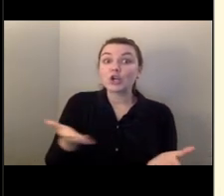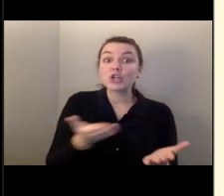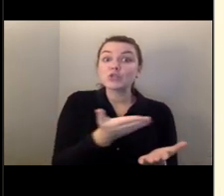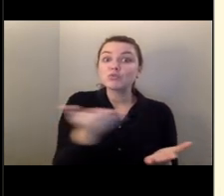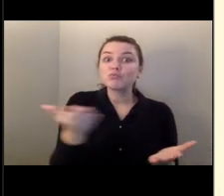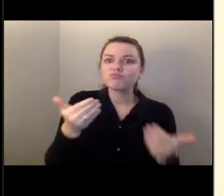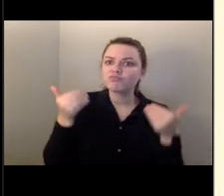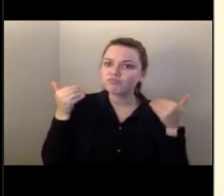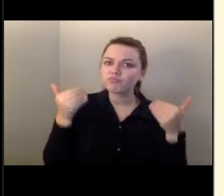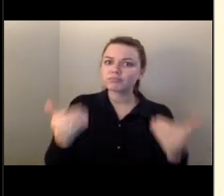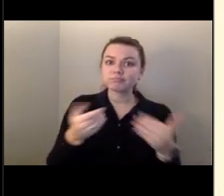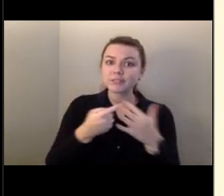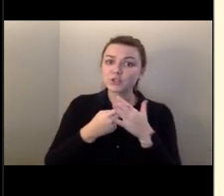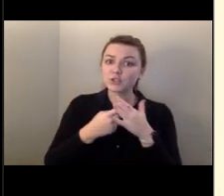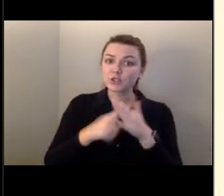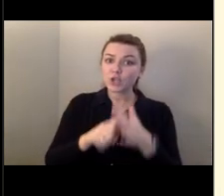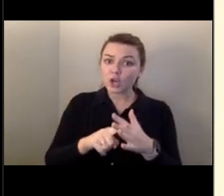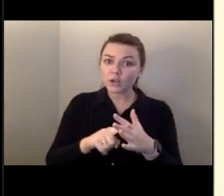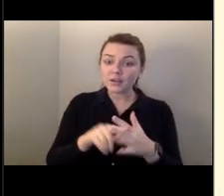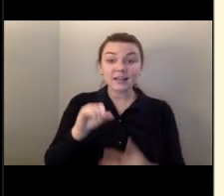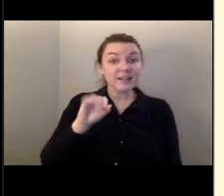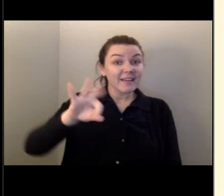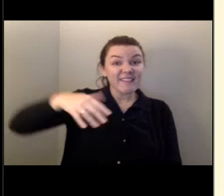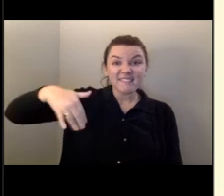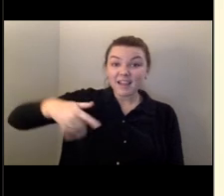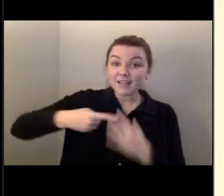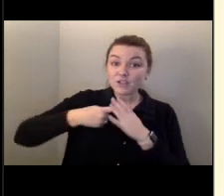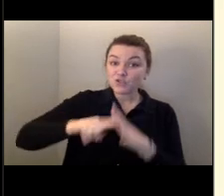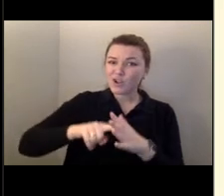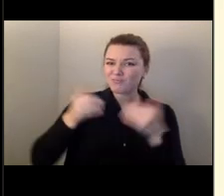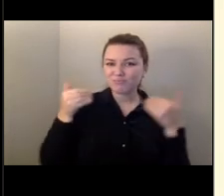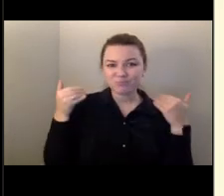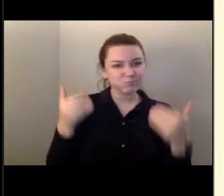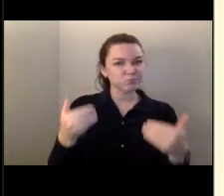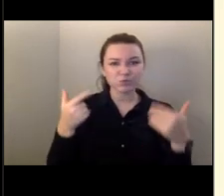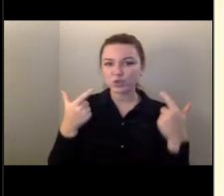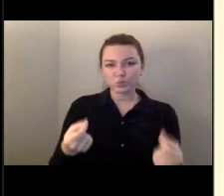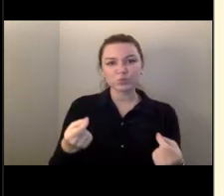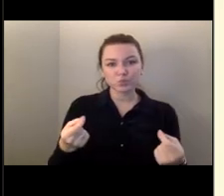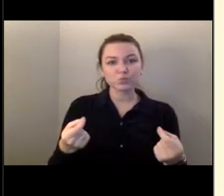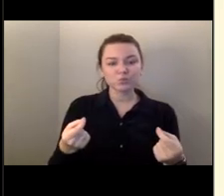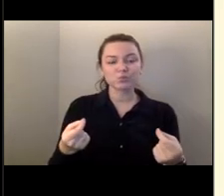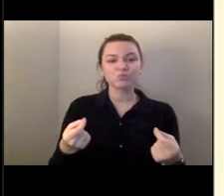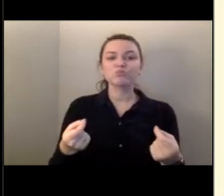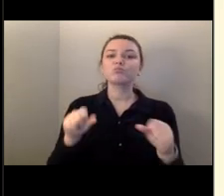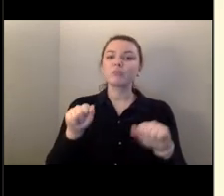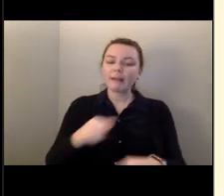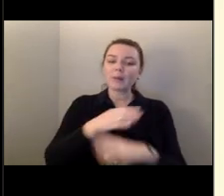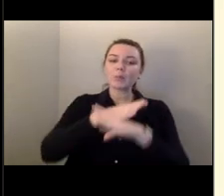If you haven't already, start doing these things that we can do to protect and take care